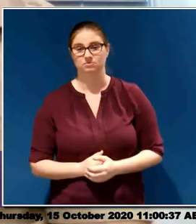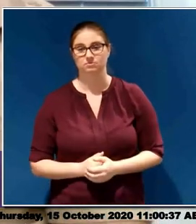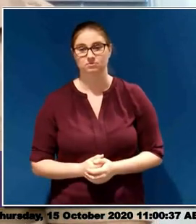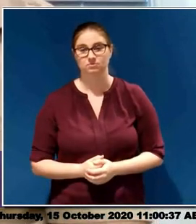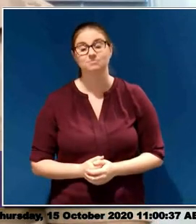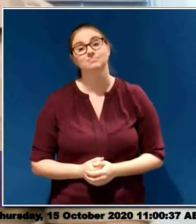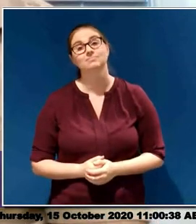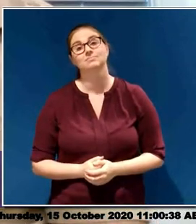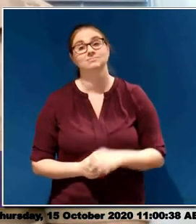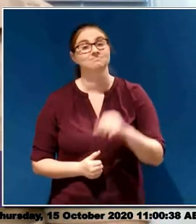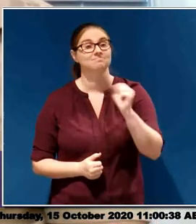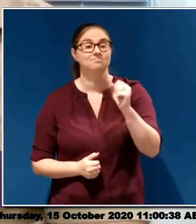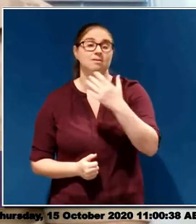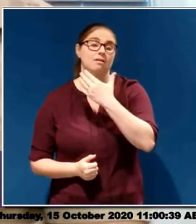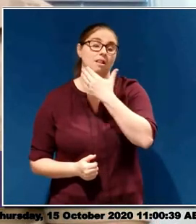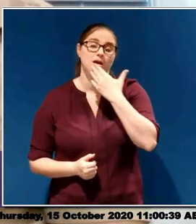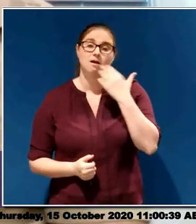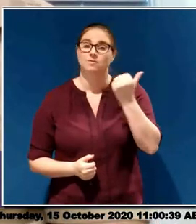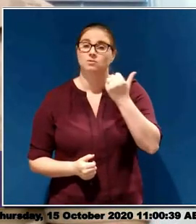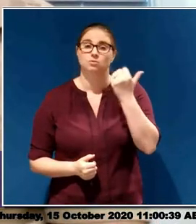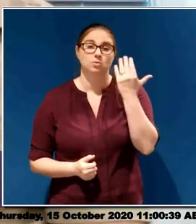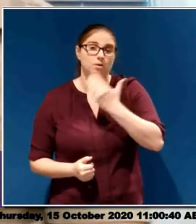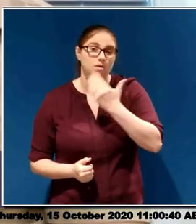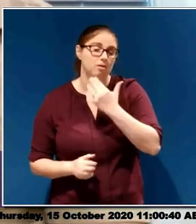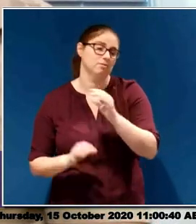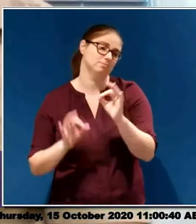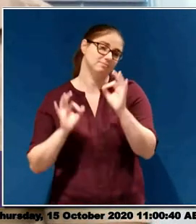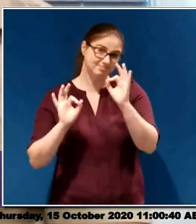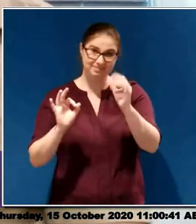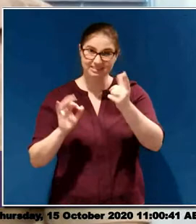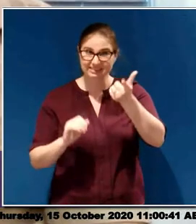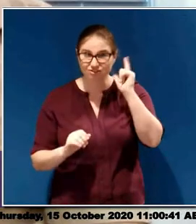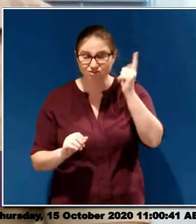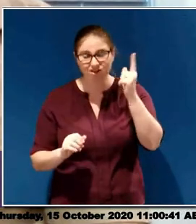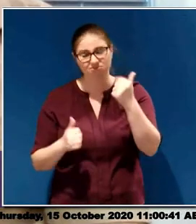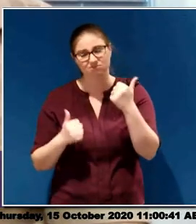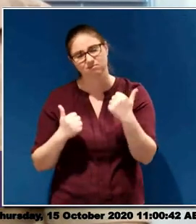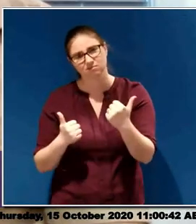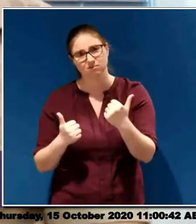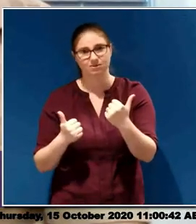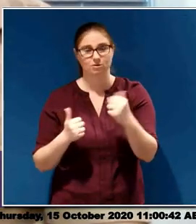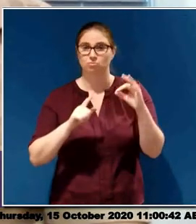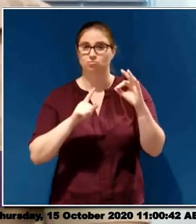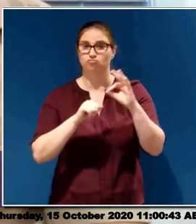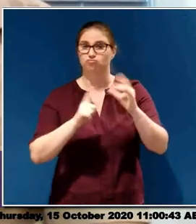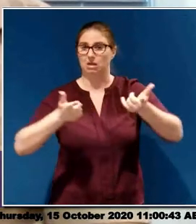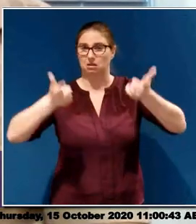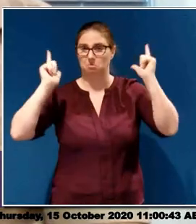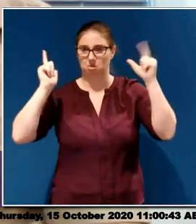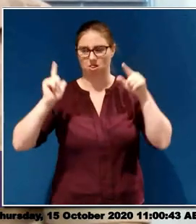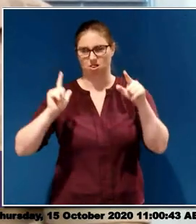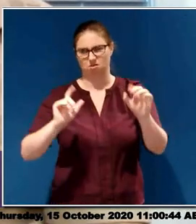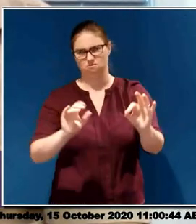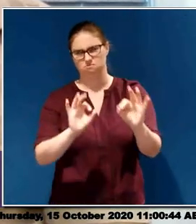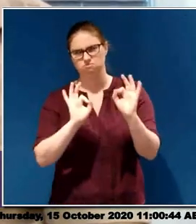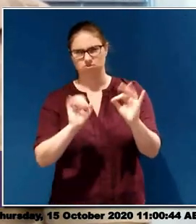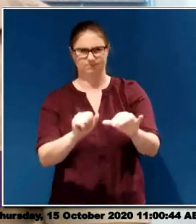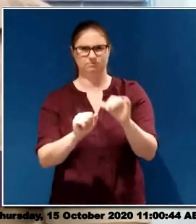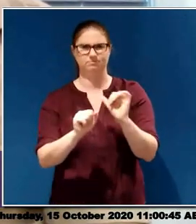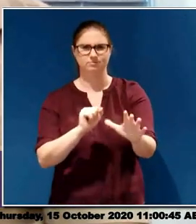Wonderful teacher that he had, and the principal was just marvellous. Very tolerant.